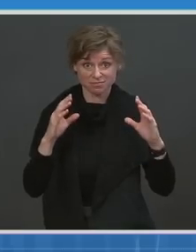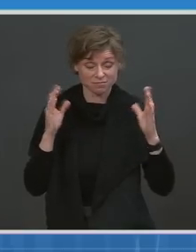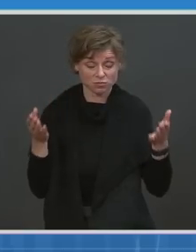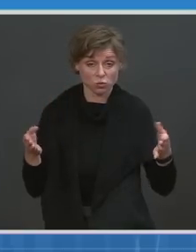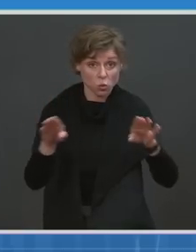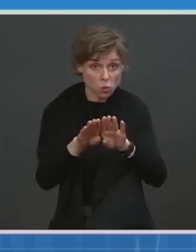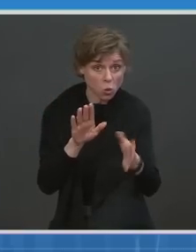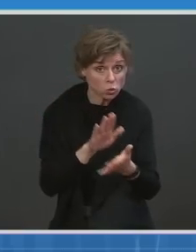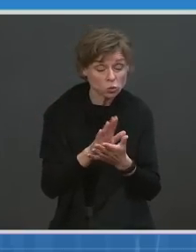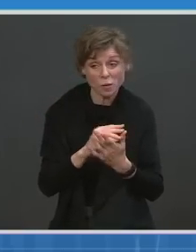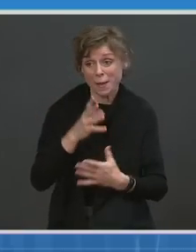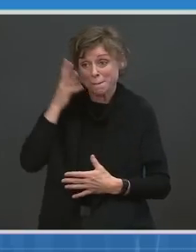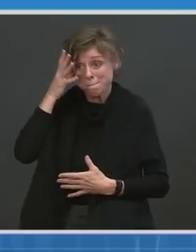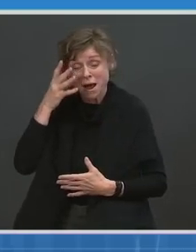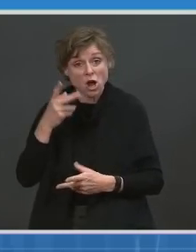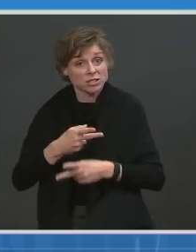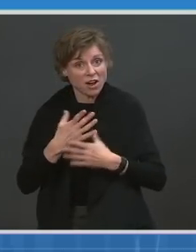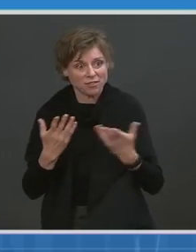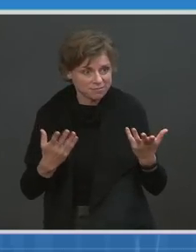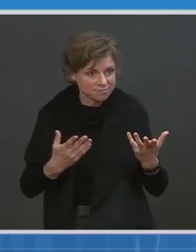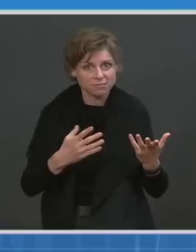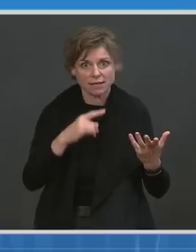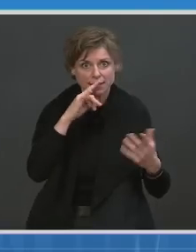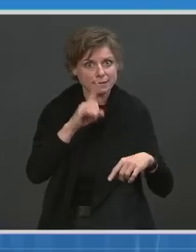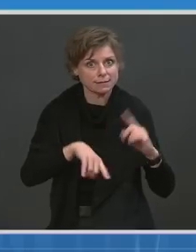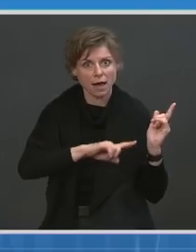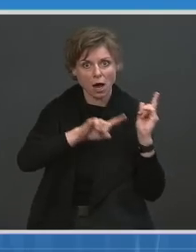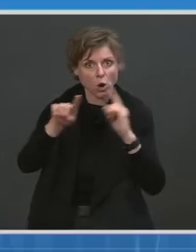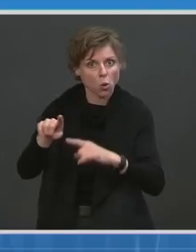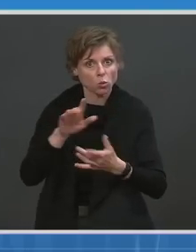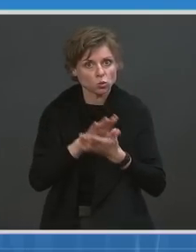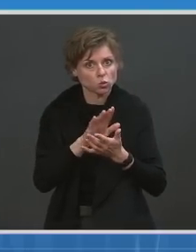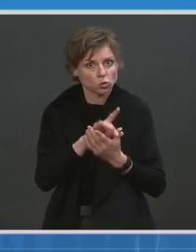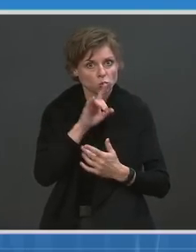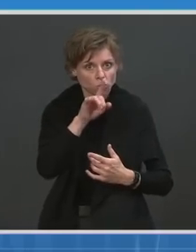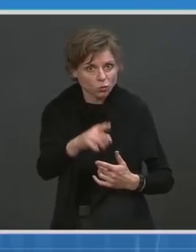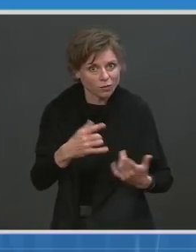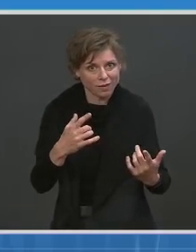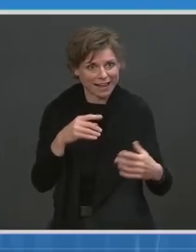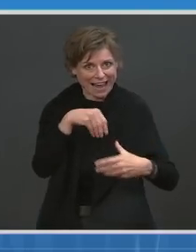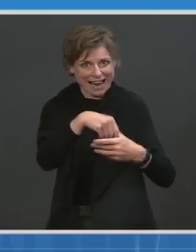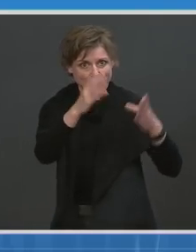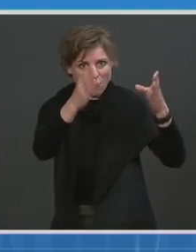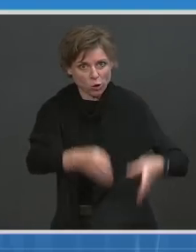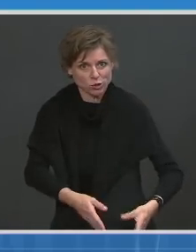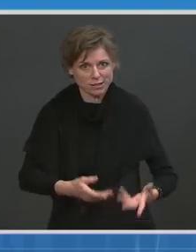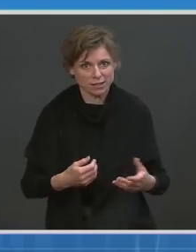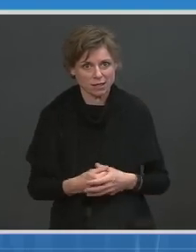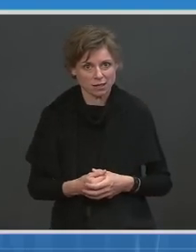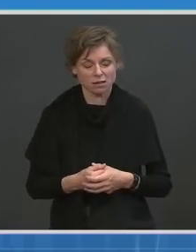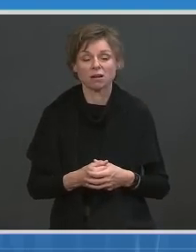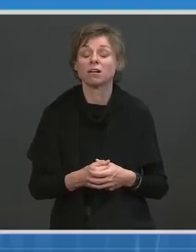when children are not able to attend in person for school. These challenges are especially difficult for children